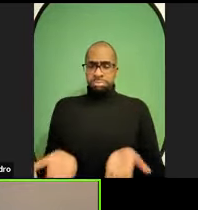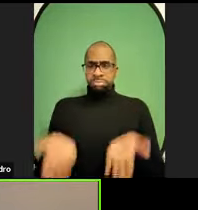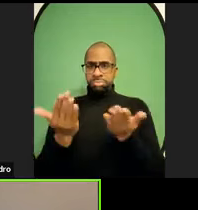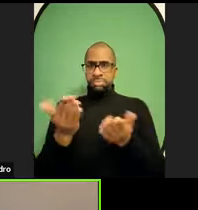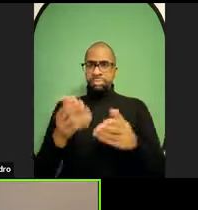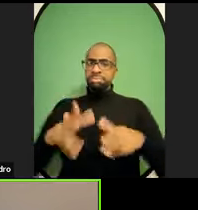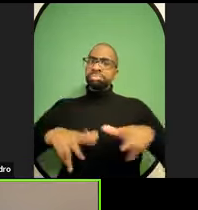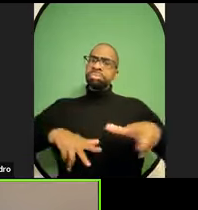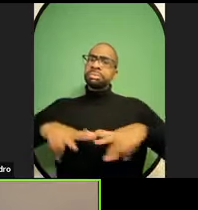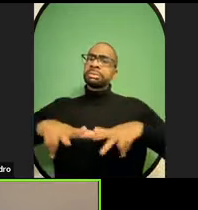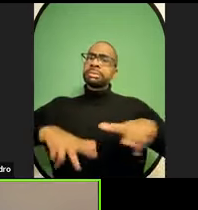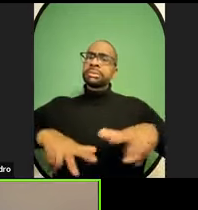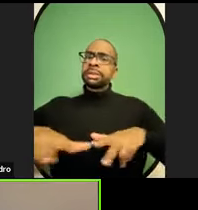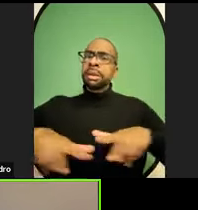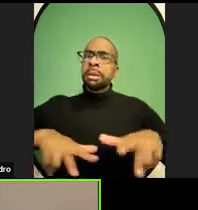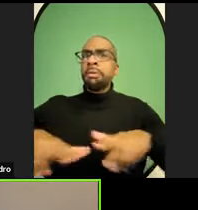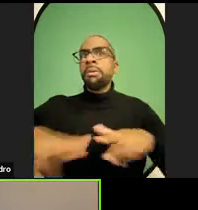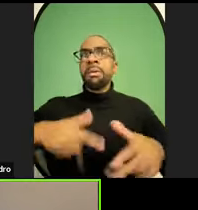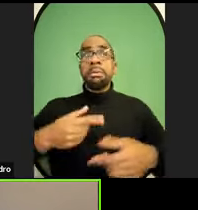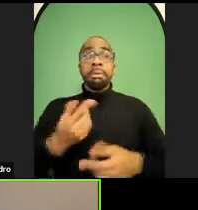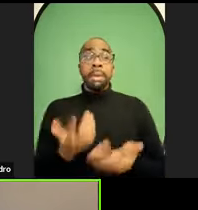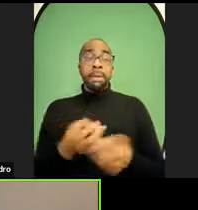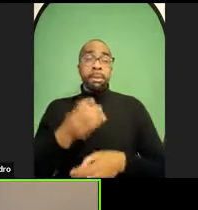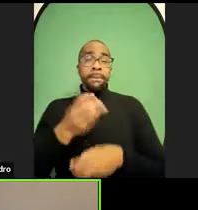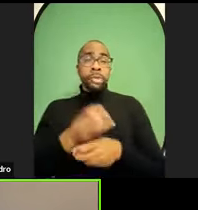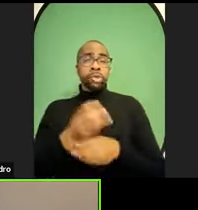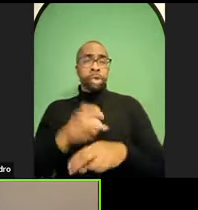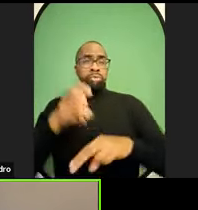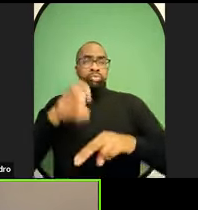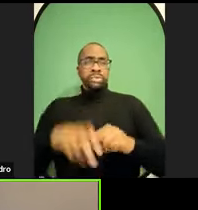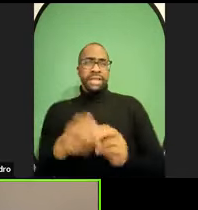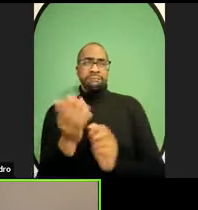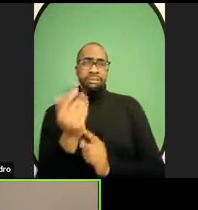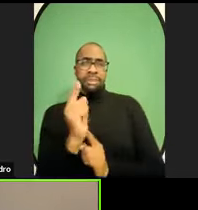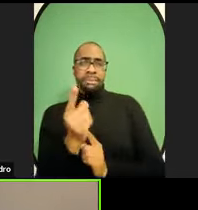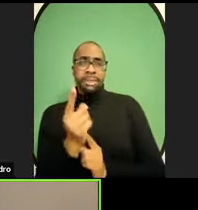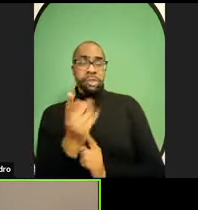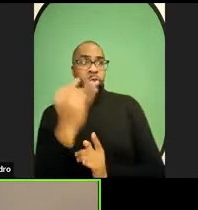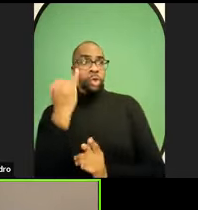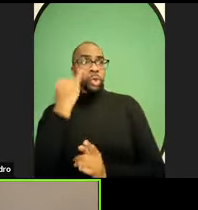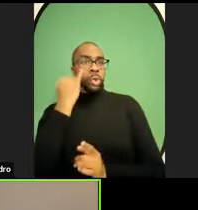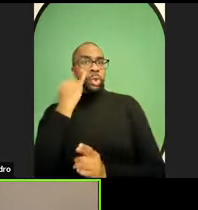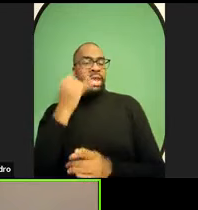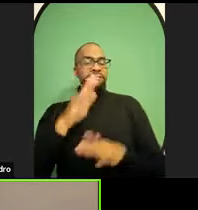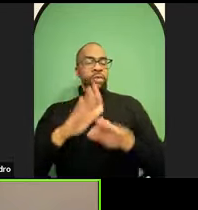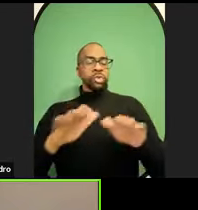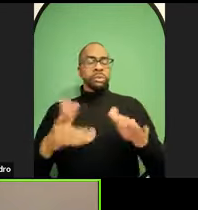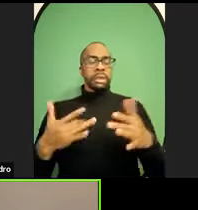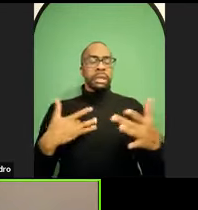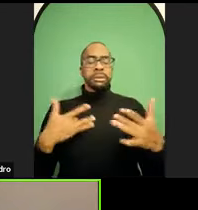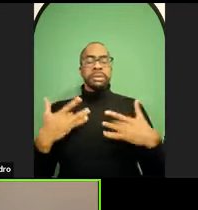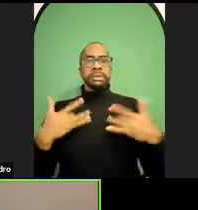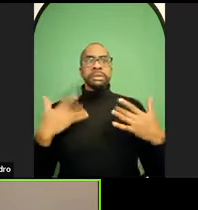to walk. Because, because, sit Because Because sitting for 15 minutes might be an issue, you can. also ask if like your child also ask if like your child is